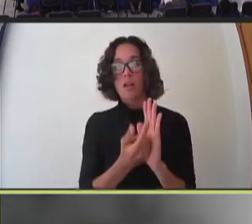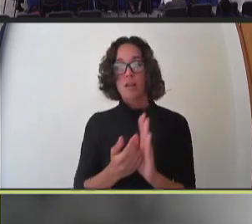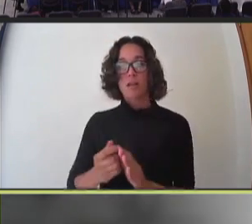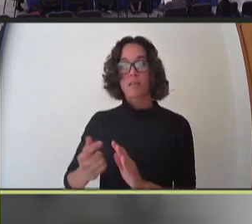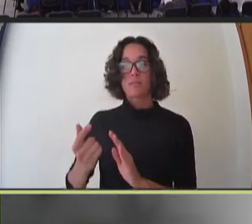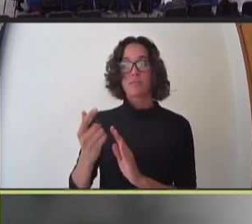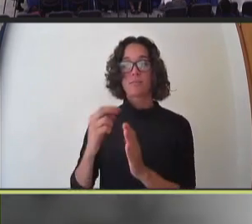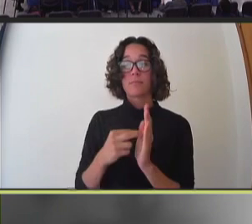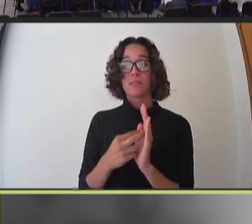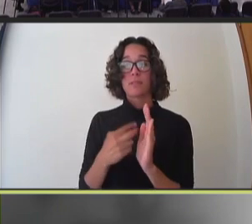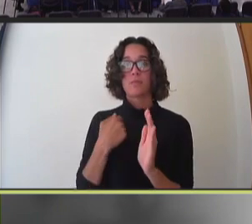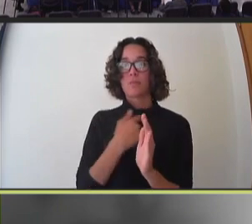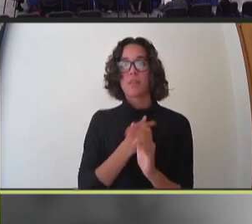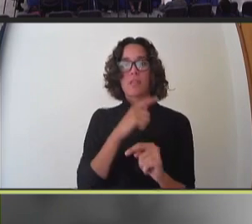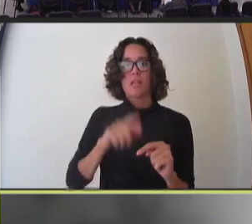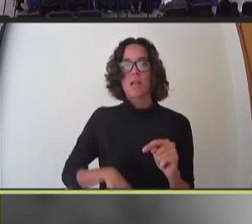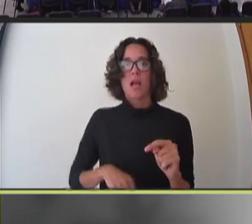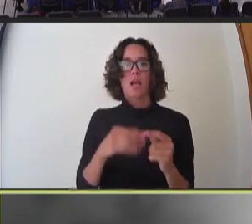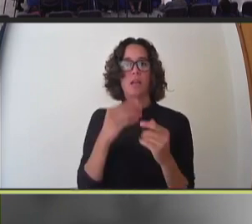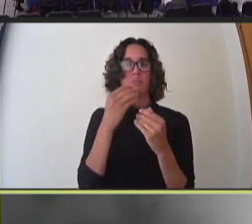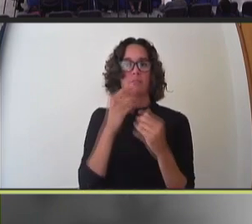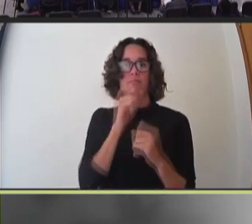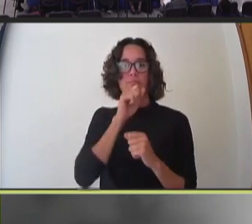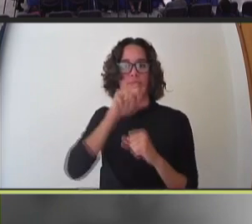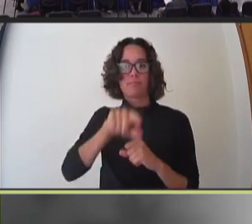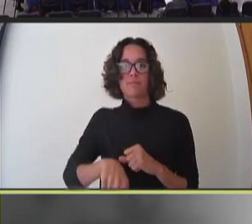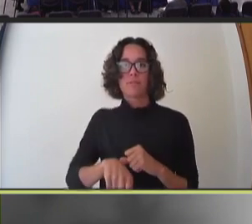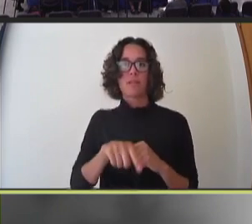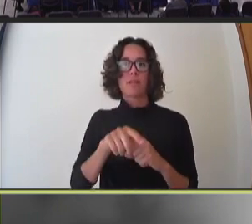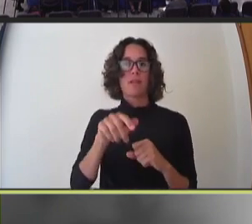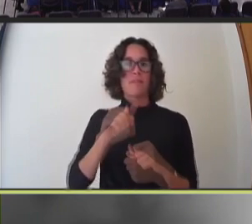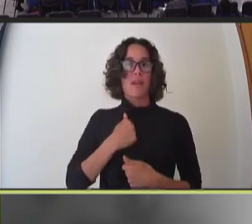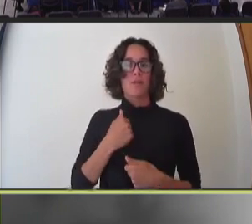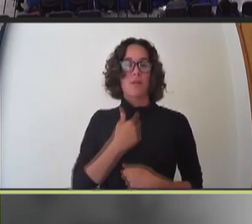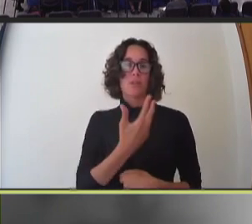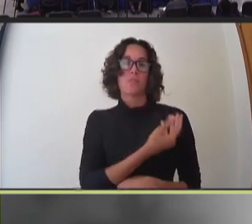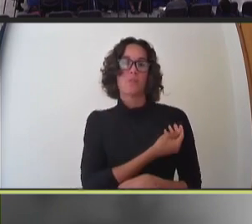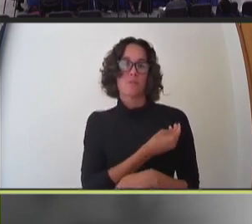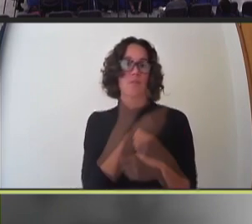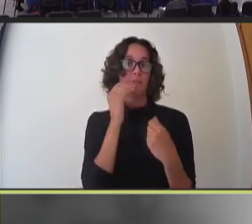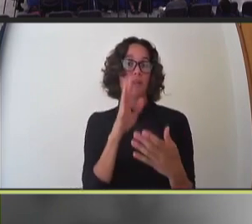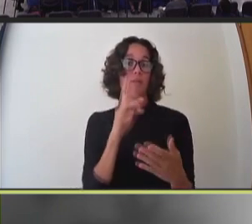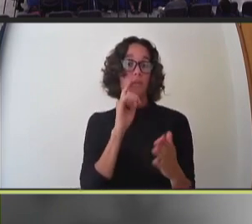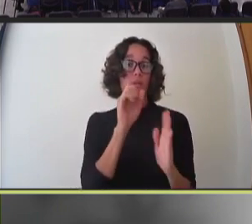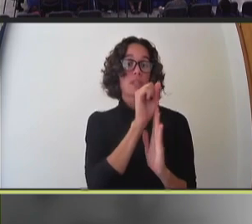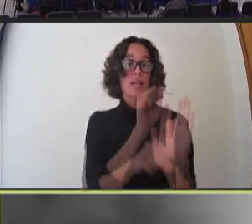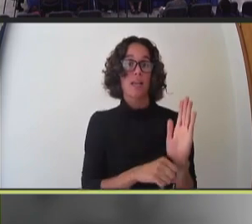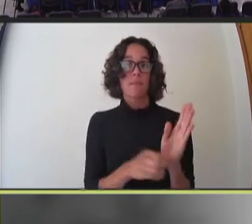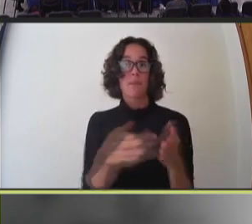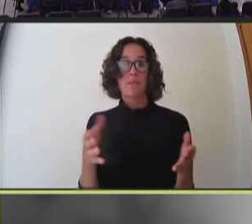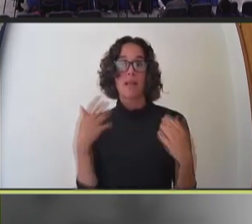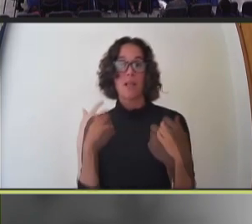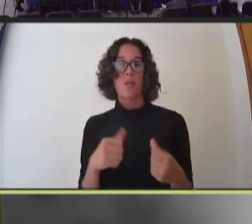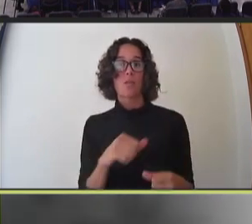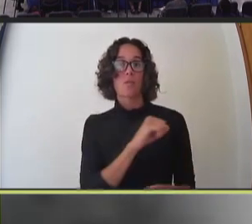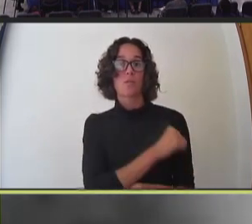veteran immunization information to state and public health authorities without a -- unless it's